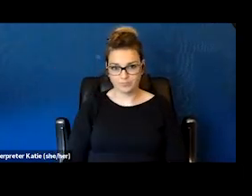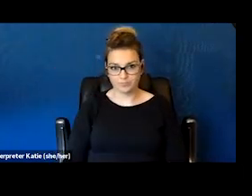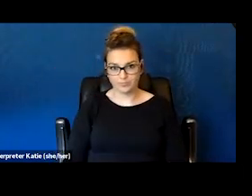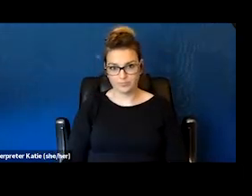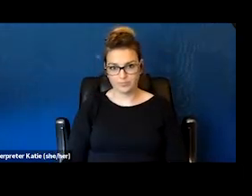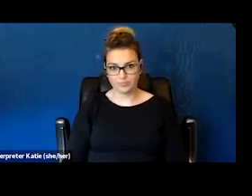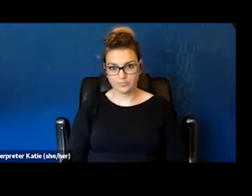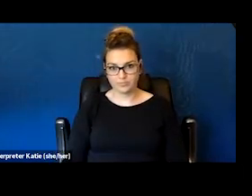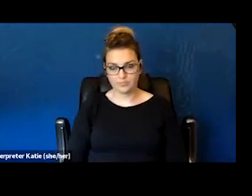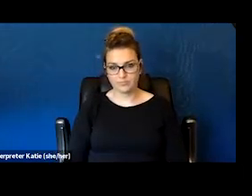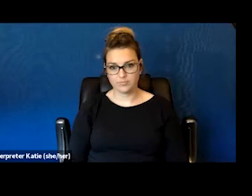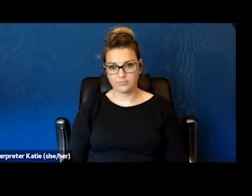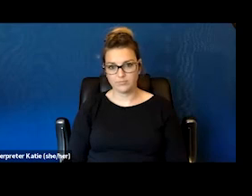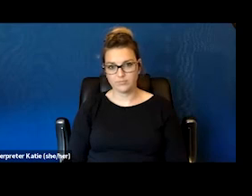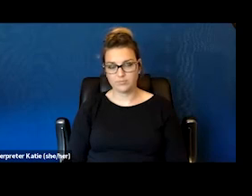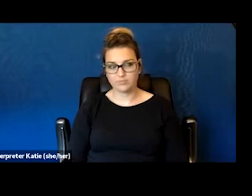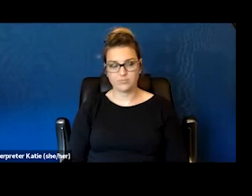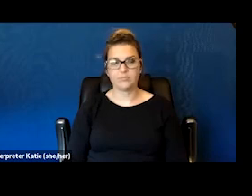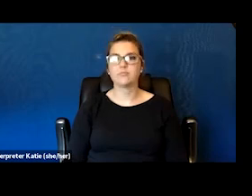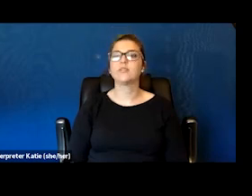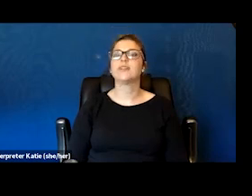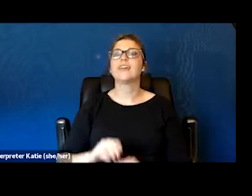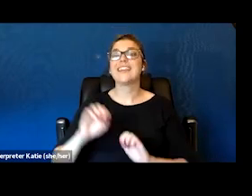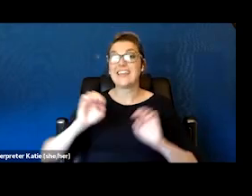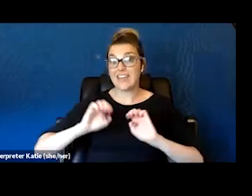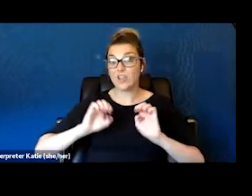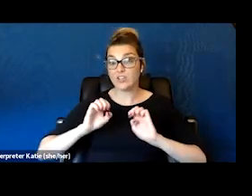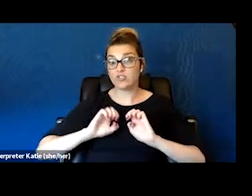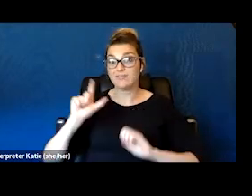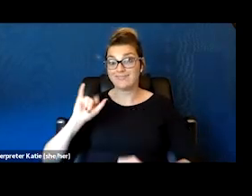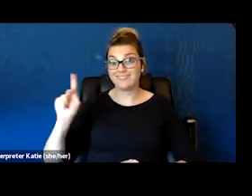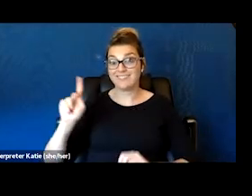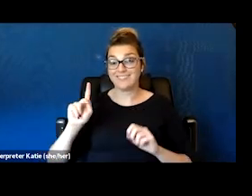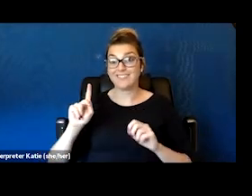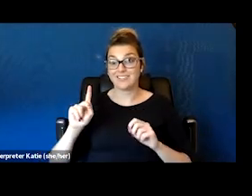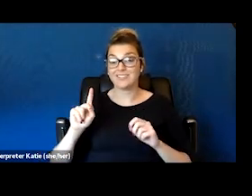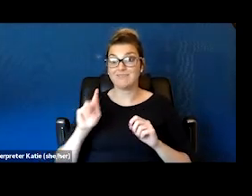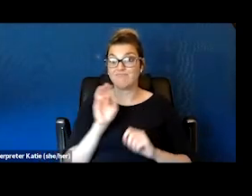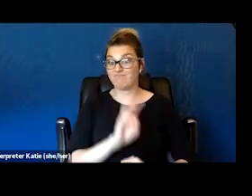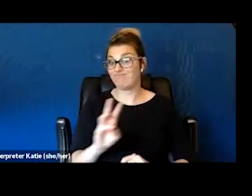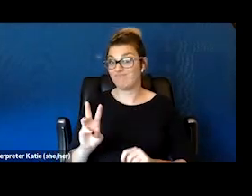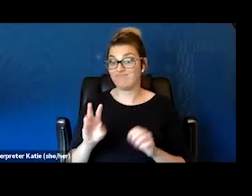the link to the evaluation, so you can get your, so you can evaluate this, complete the evaluation, and download your certificate.